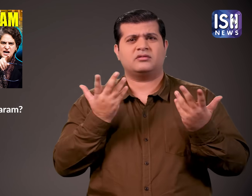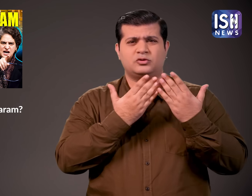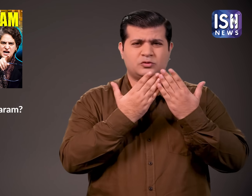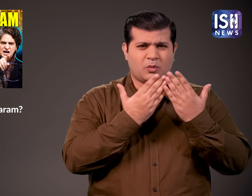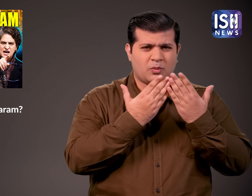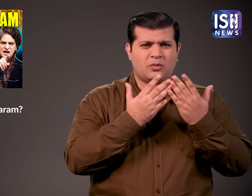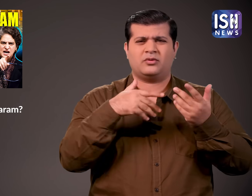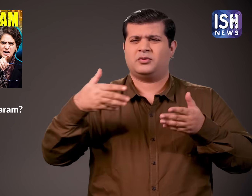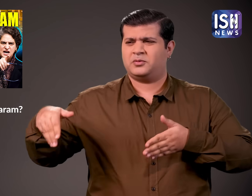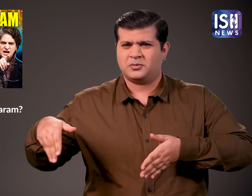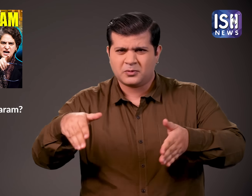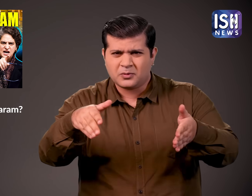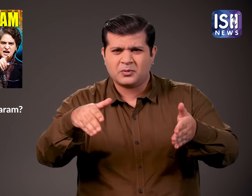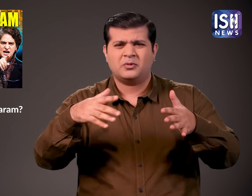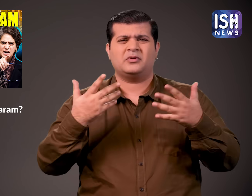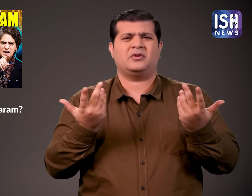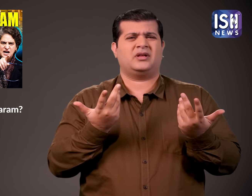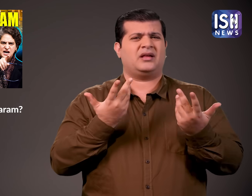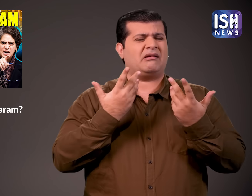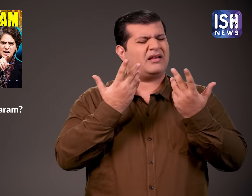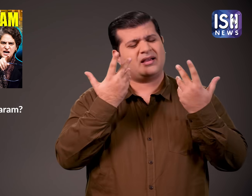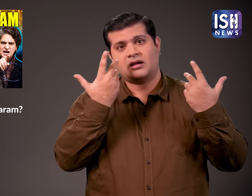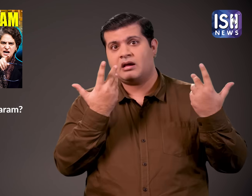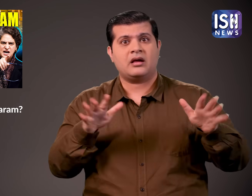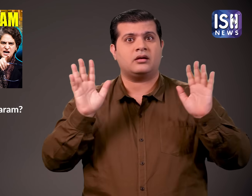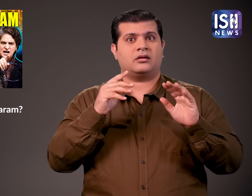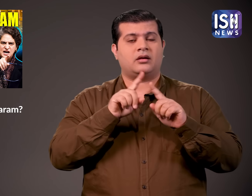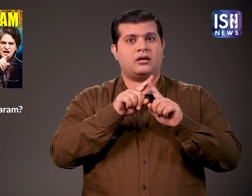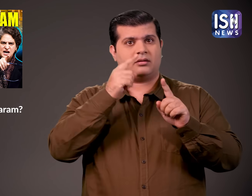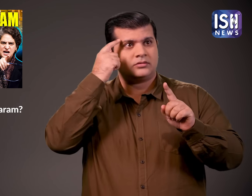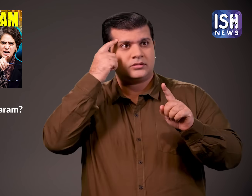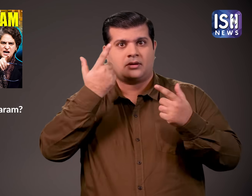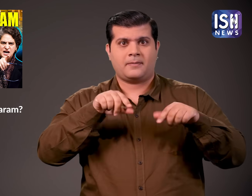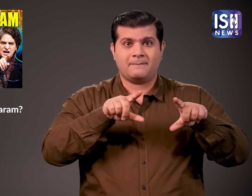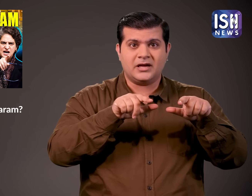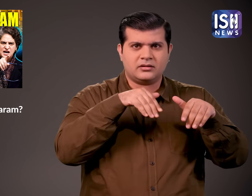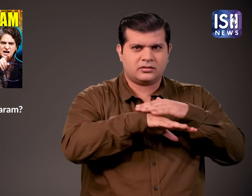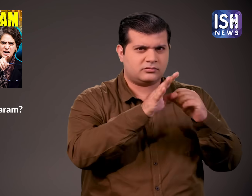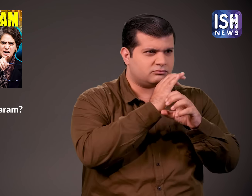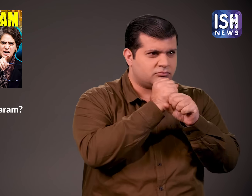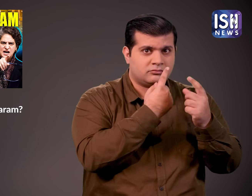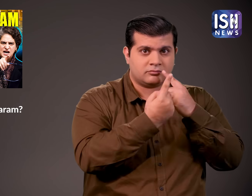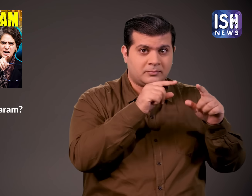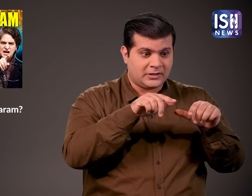that echoed in schools, on the streets, and in secret meetings.